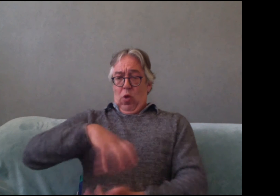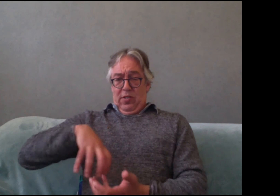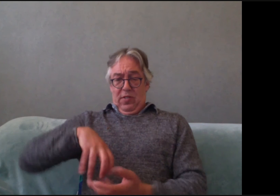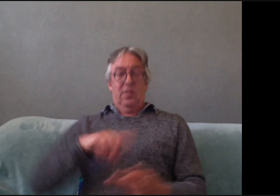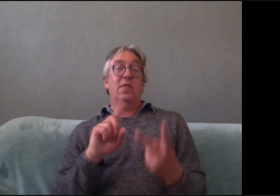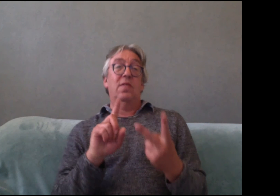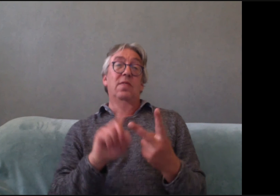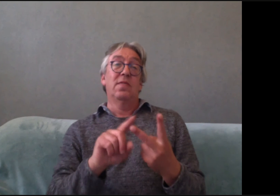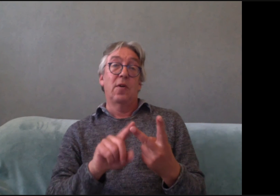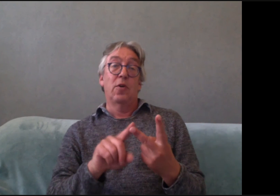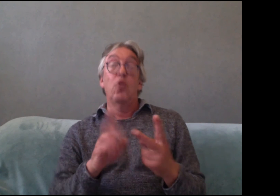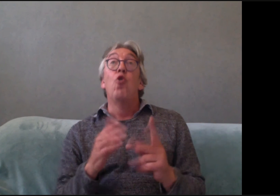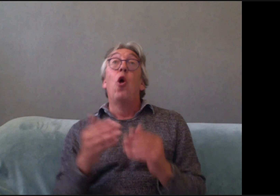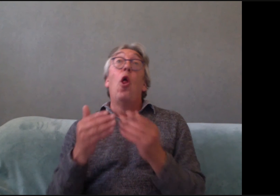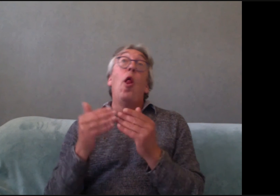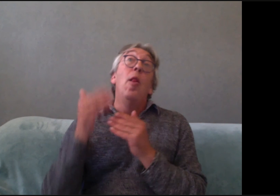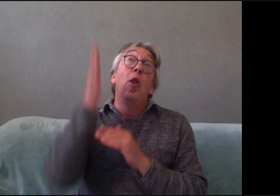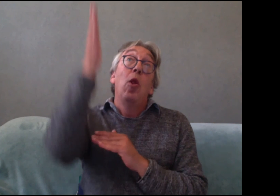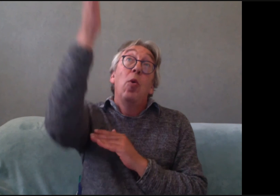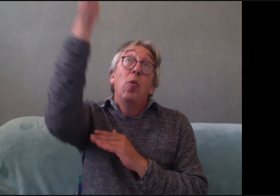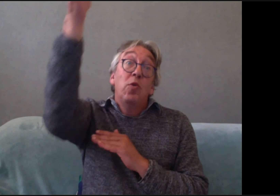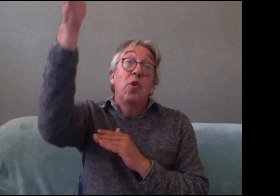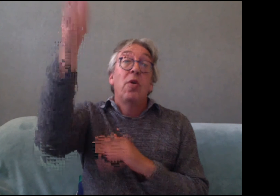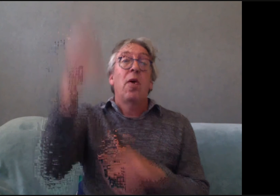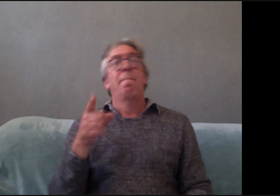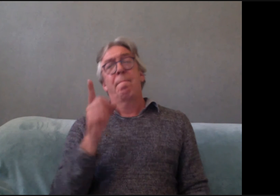where the DI should be followed as much as possible.